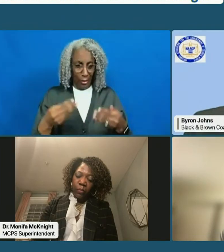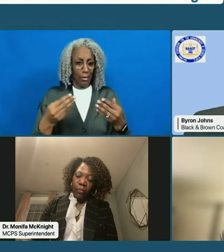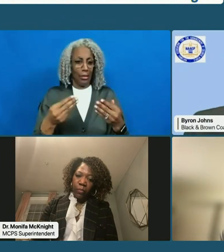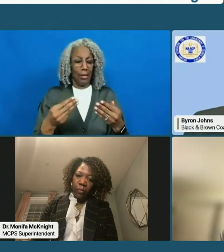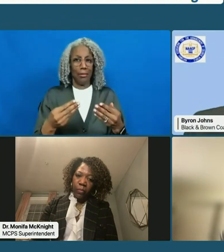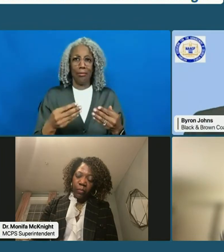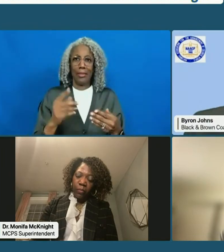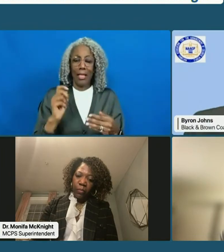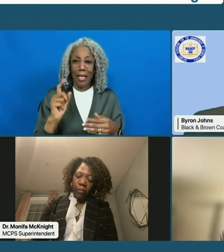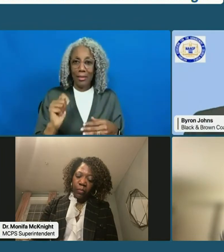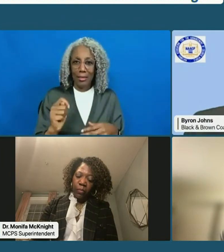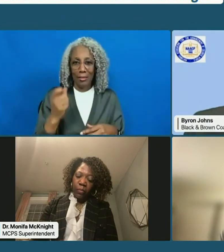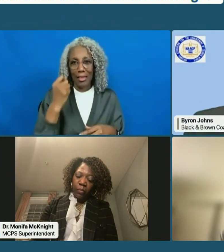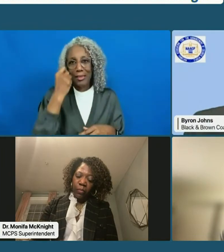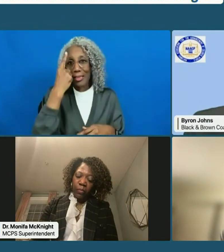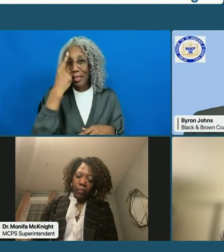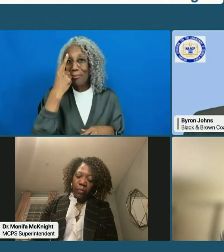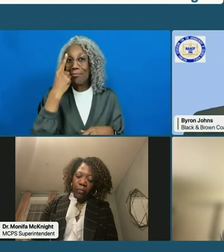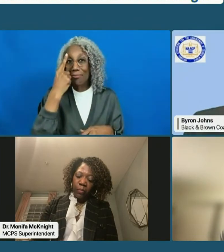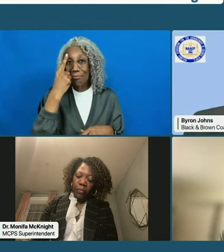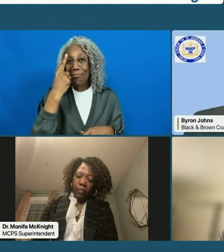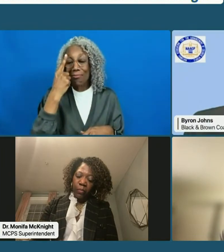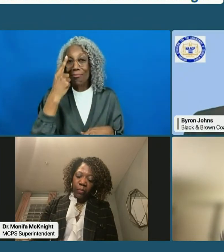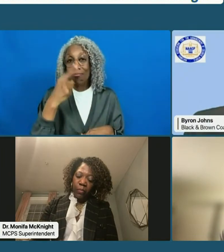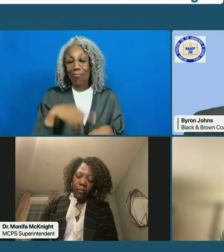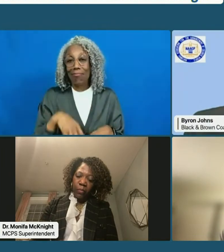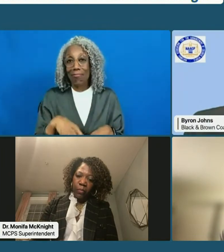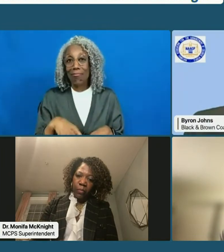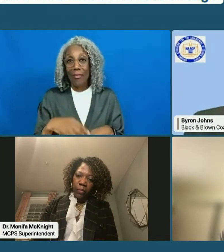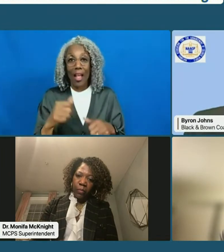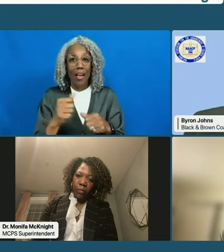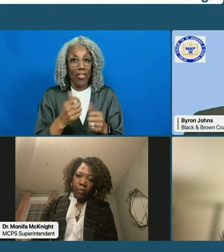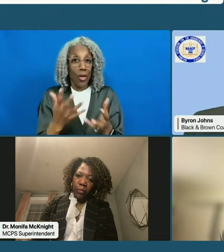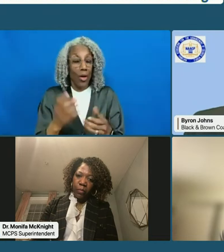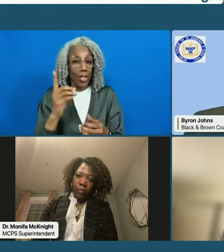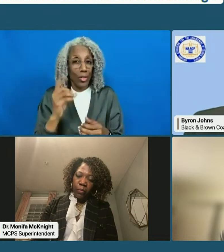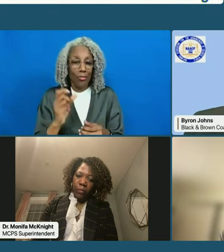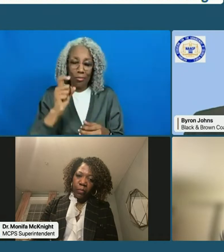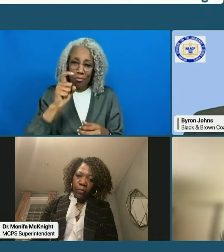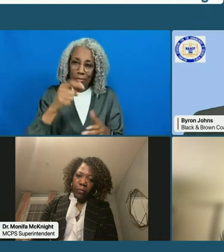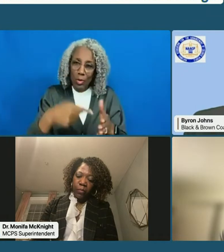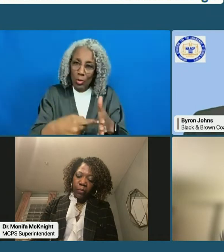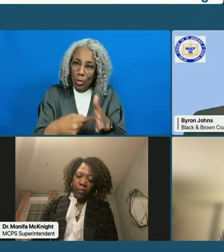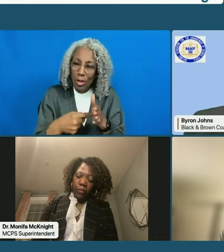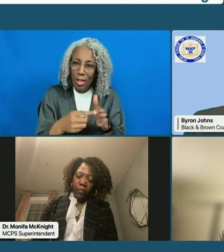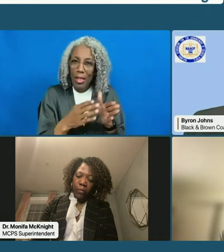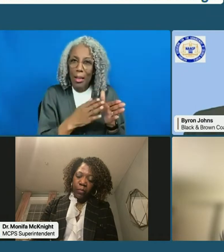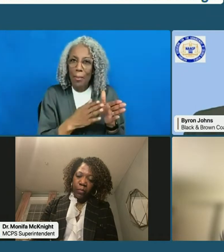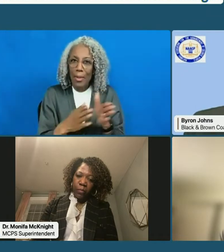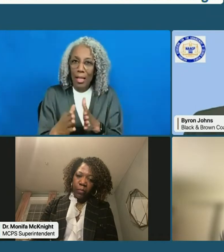I am getting We understand that